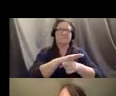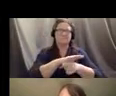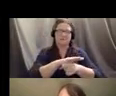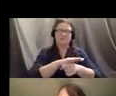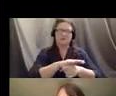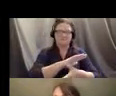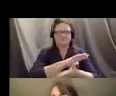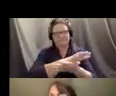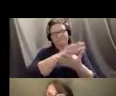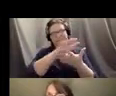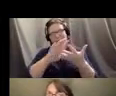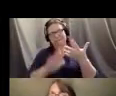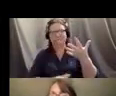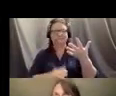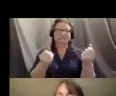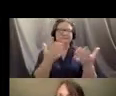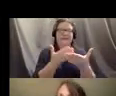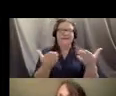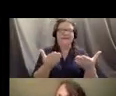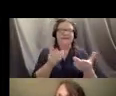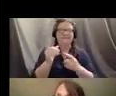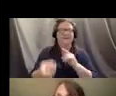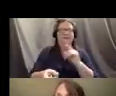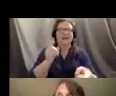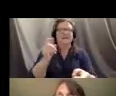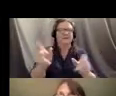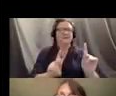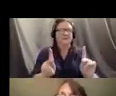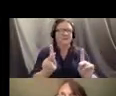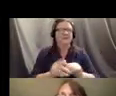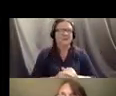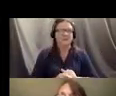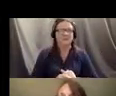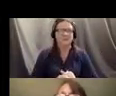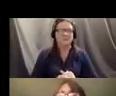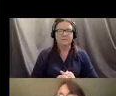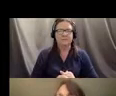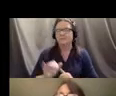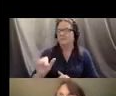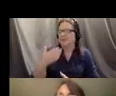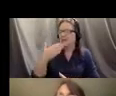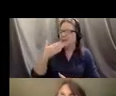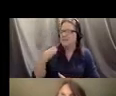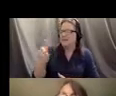things that we've been doing for people. Sharon Brisolara: Thank you so much.